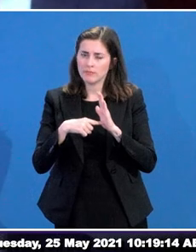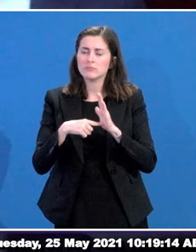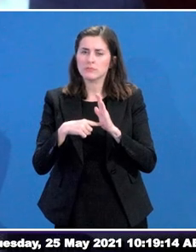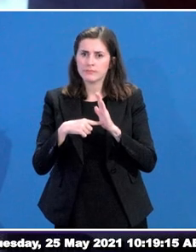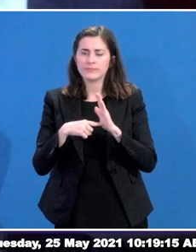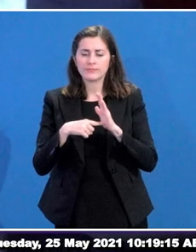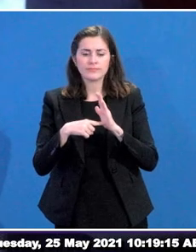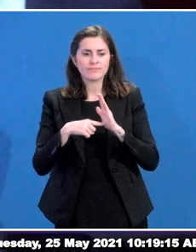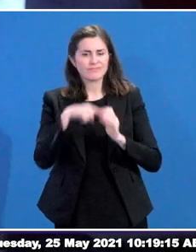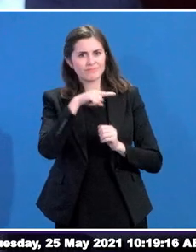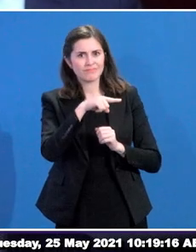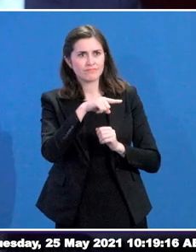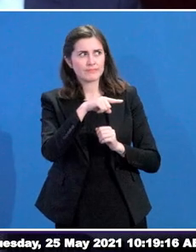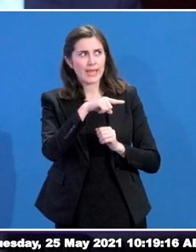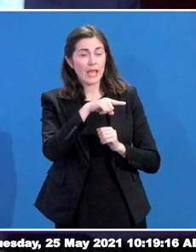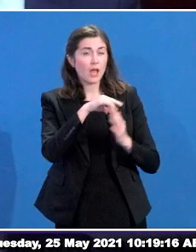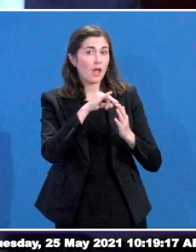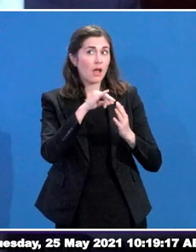It was reported to me by her mother